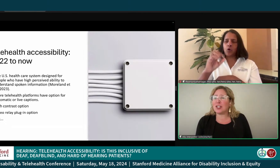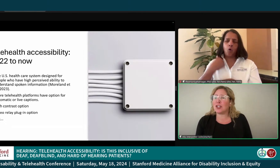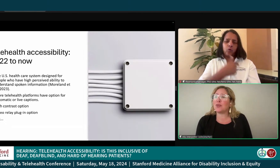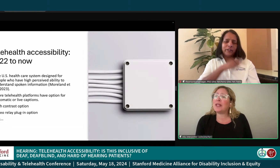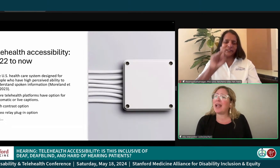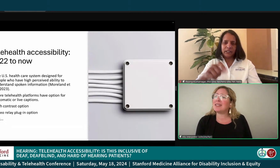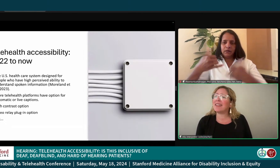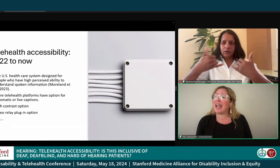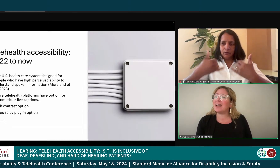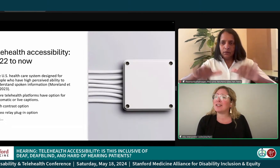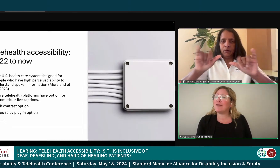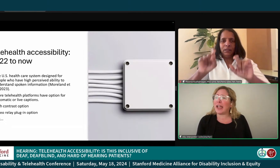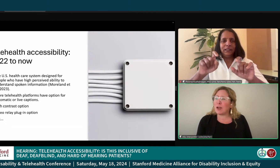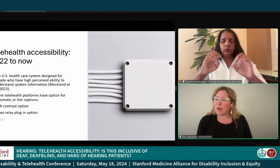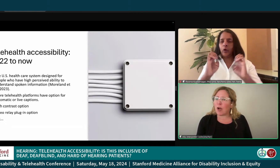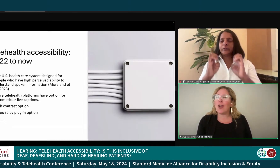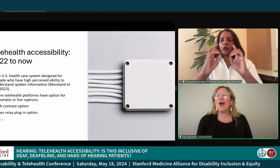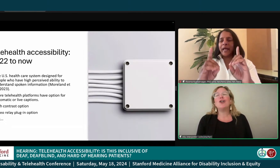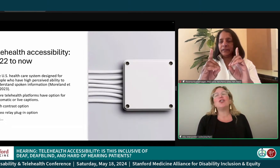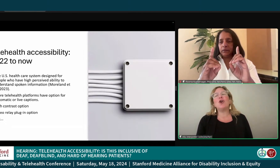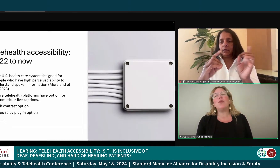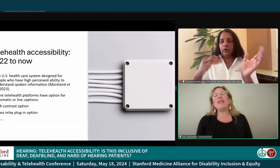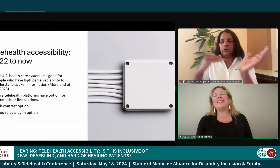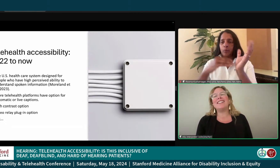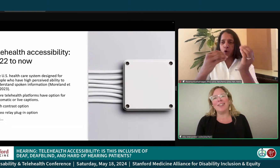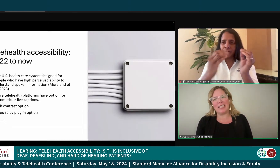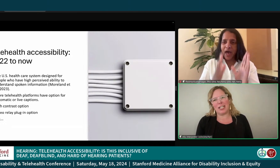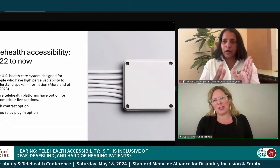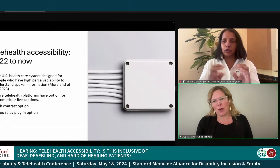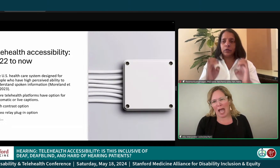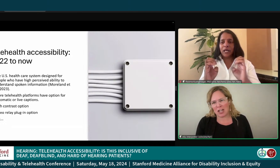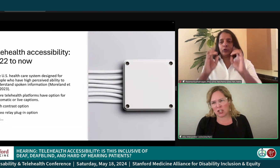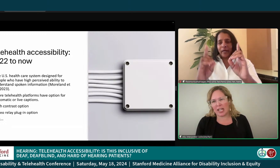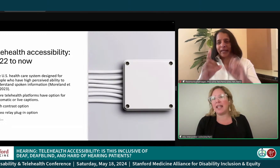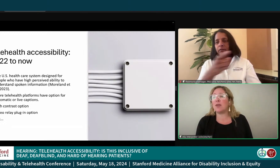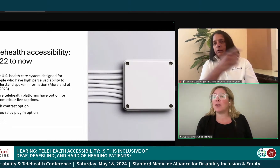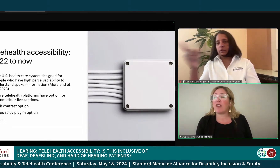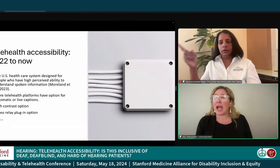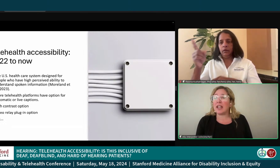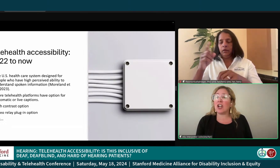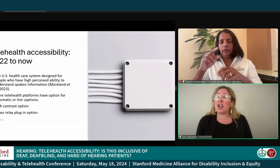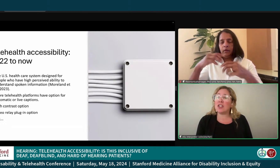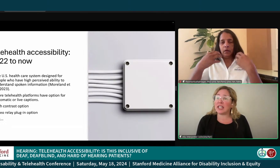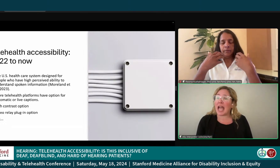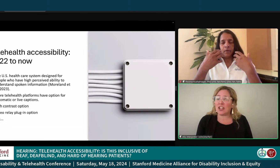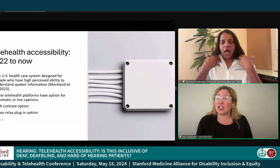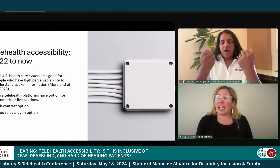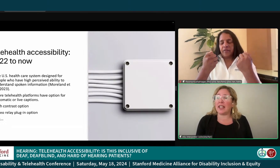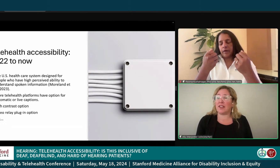physicians realize that that is available. So we still need to educate the providers and educate